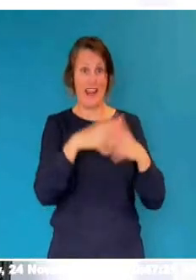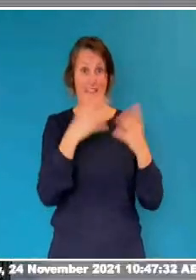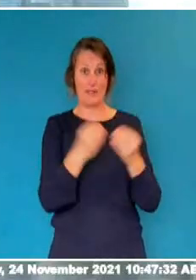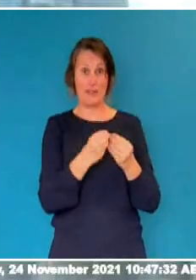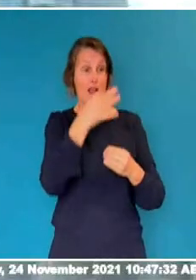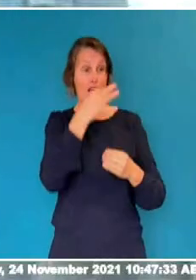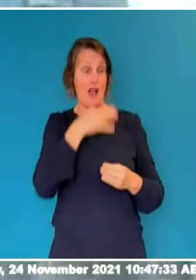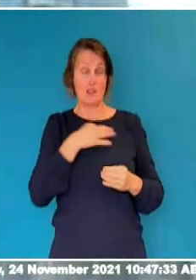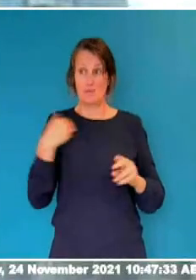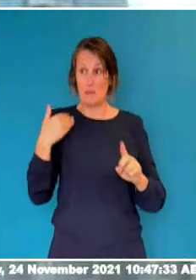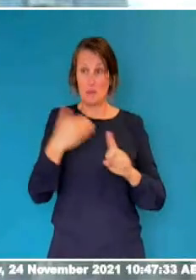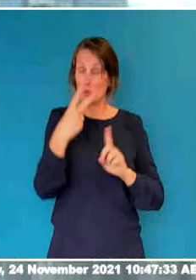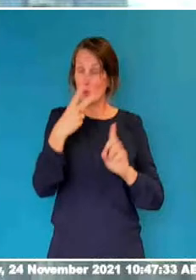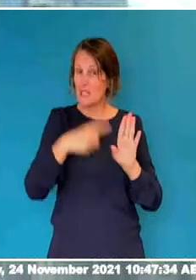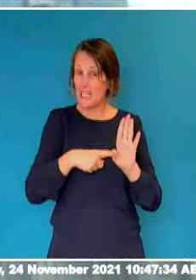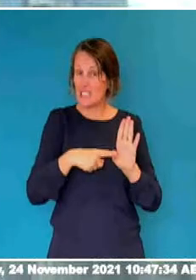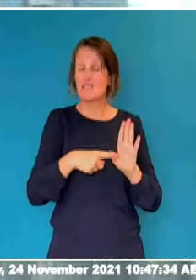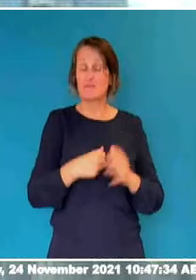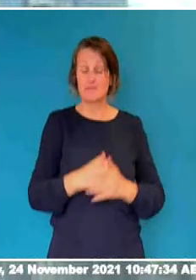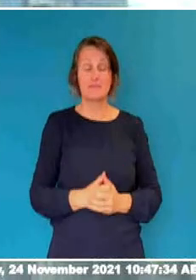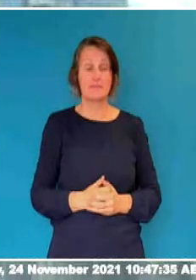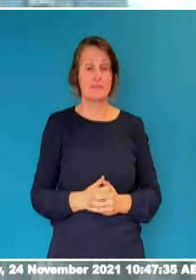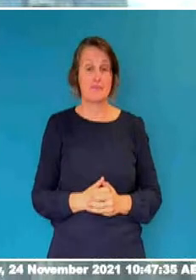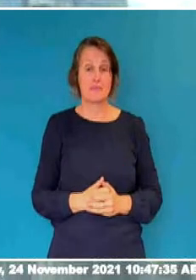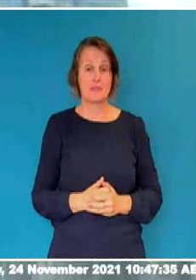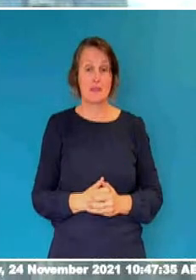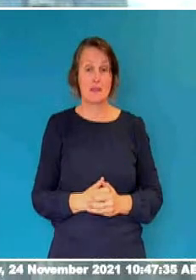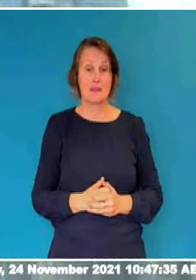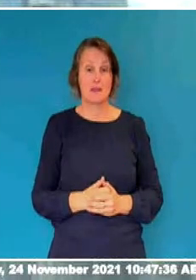I've gotten. The costs, some of them would be handled centrally.